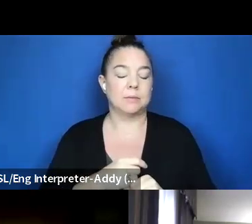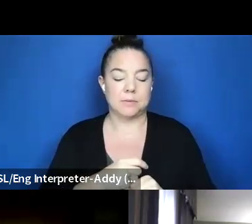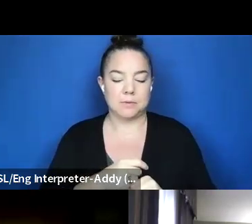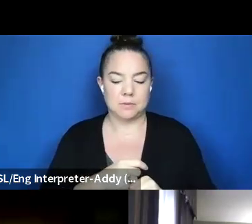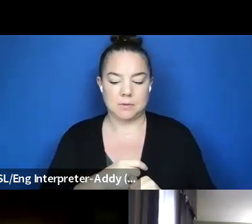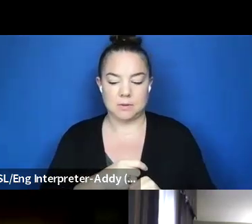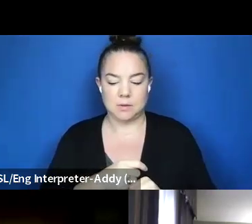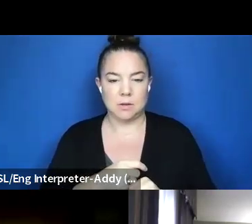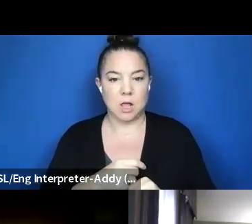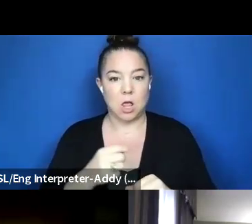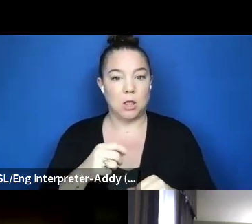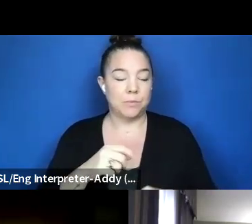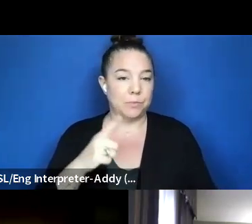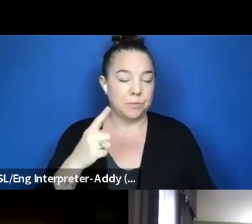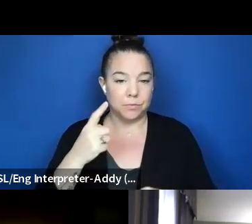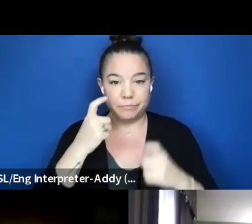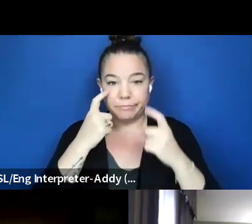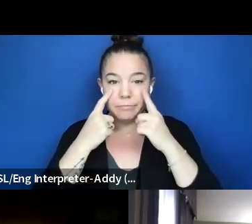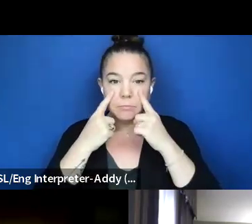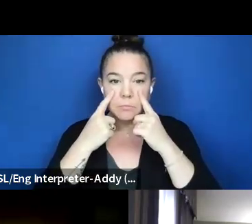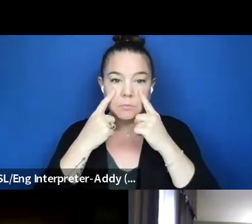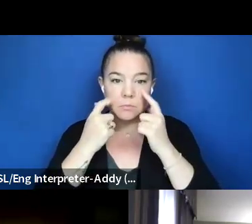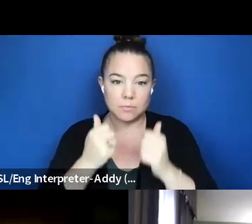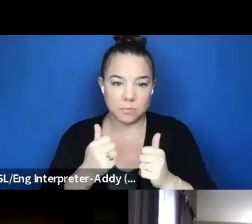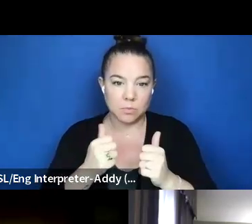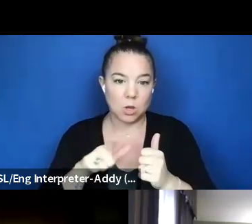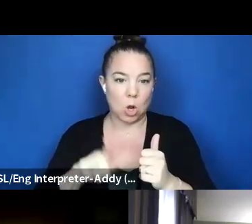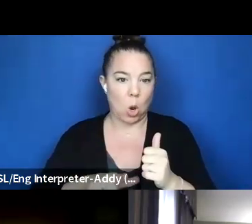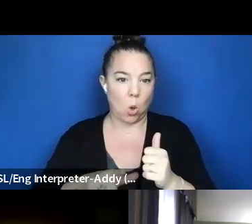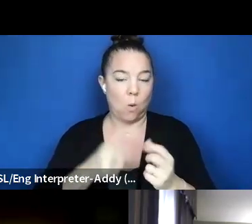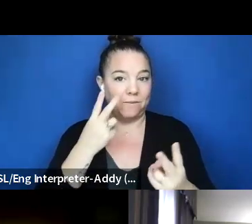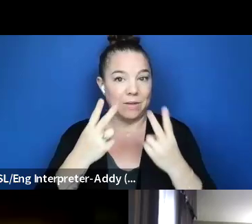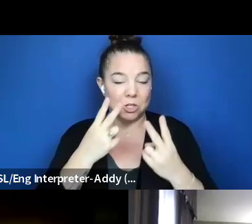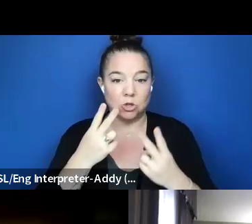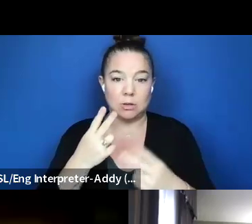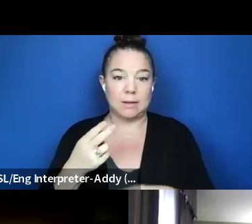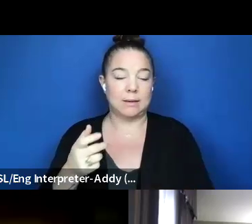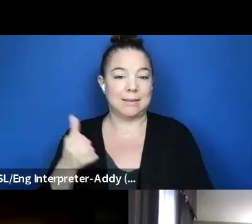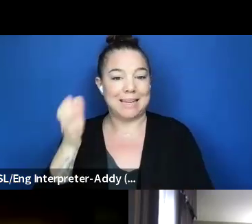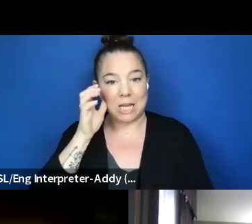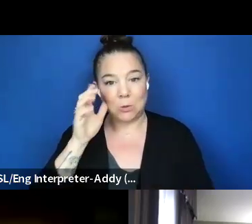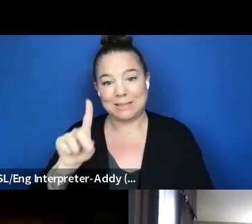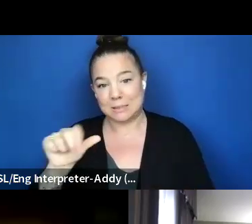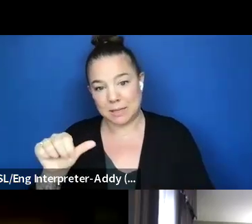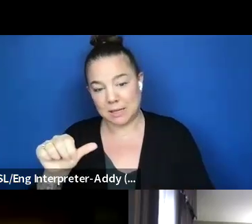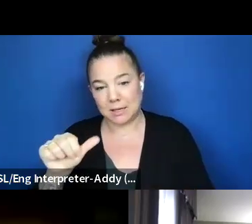Adeleigh Belyeu: low vision. Adeleigh Belyeu: or maybe even had hearing disabilities, could not Adeleigh Belyeu: ask for help